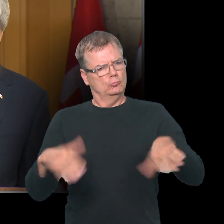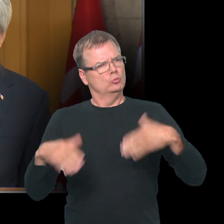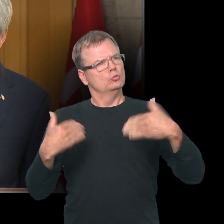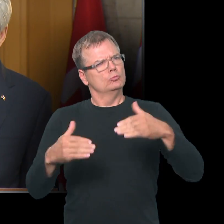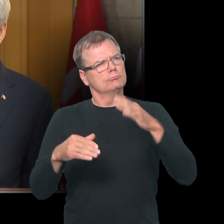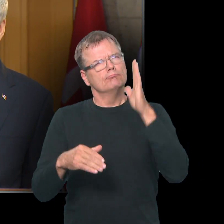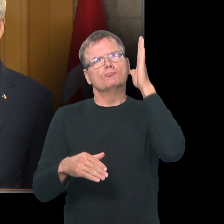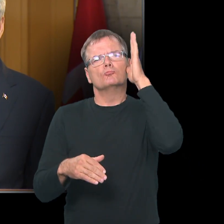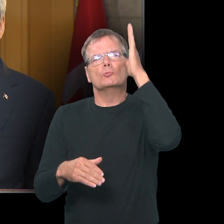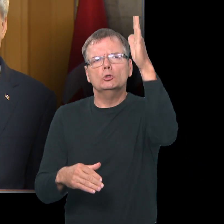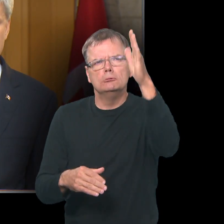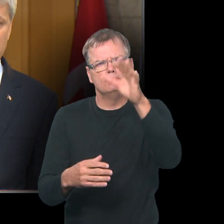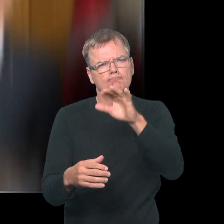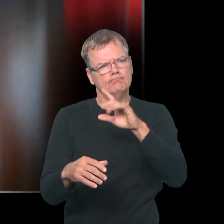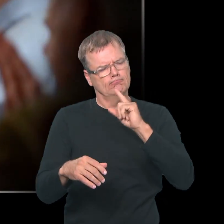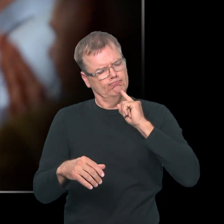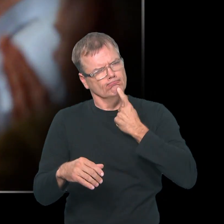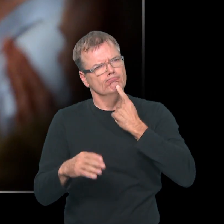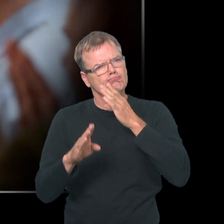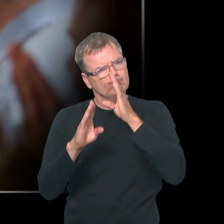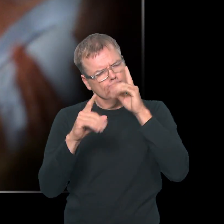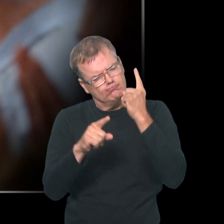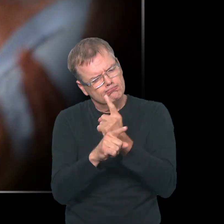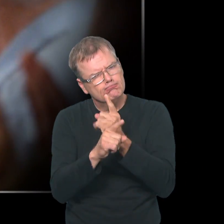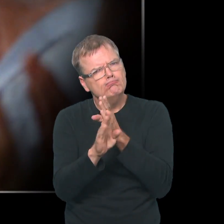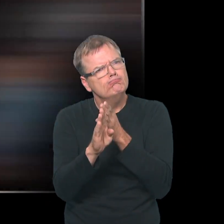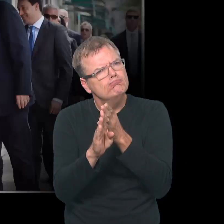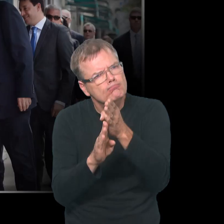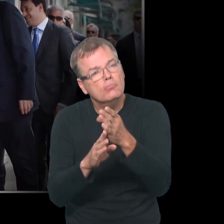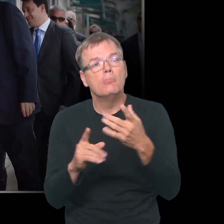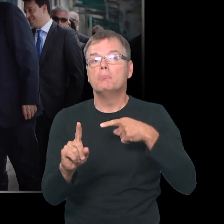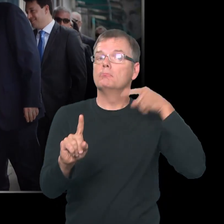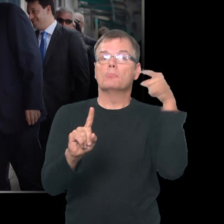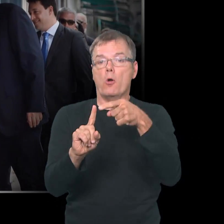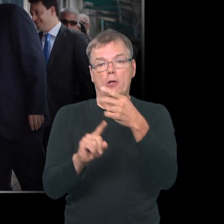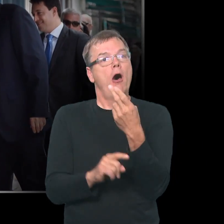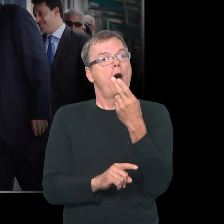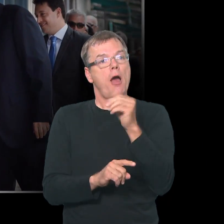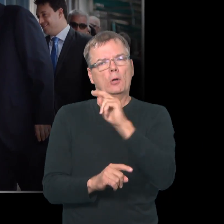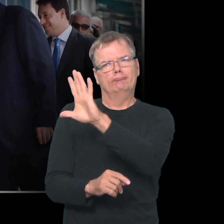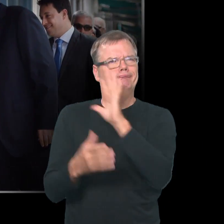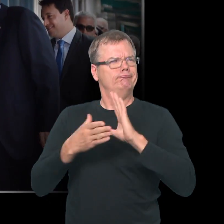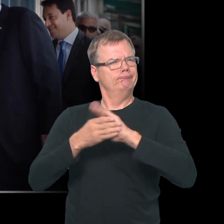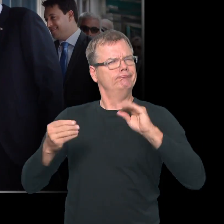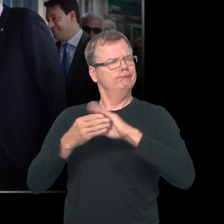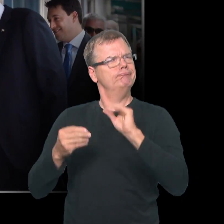Canadians will make a critical decision about the direction of our country. Peter: Proven leadership,